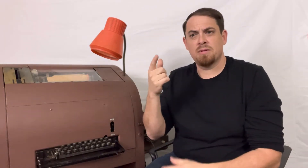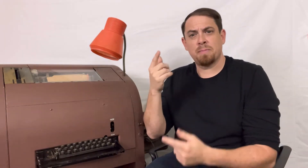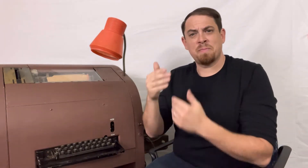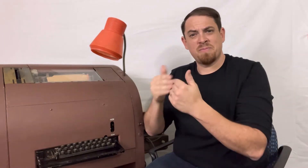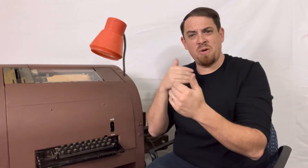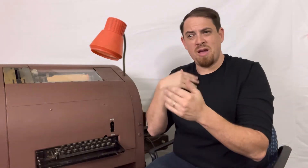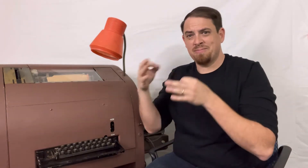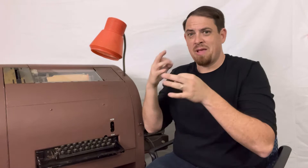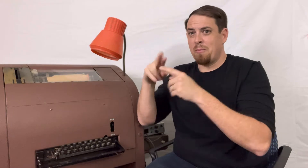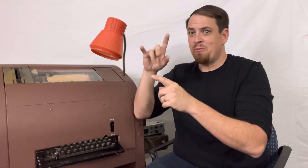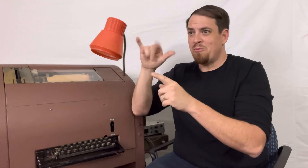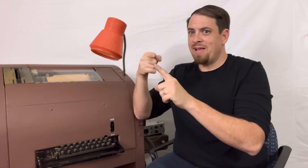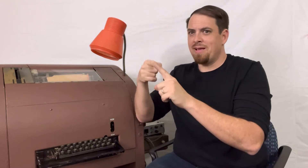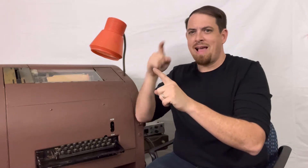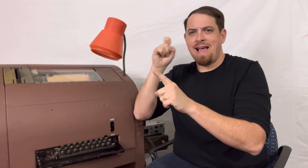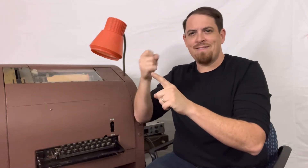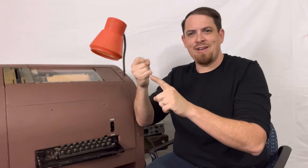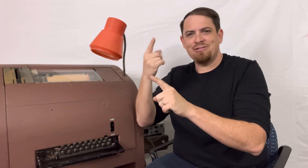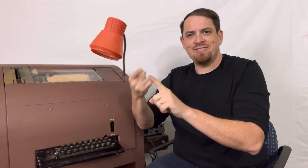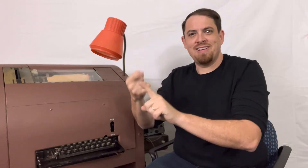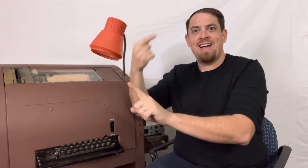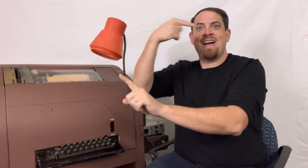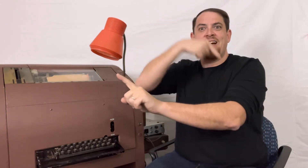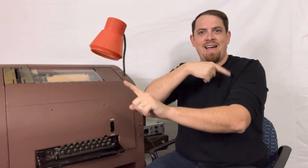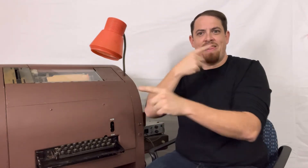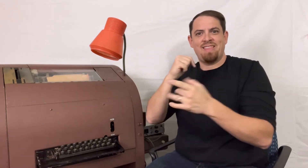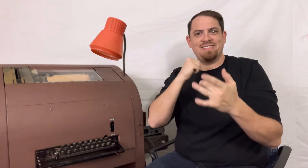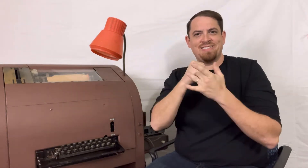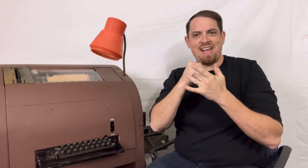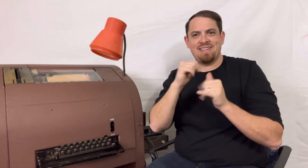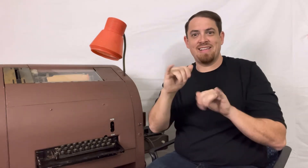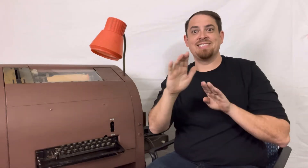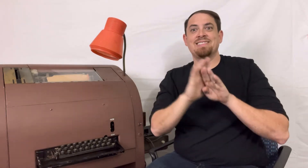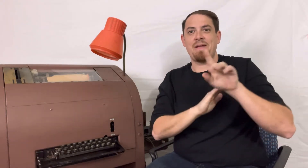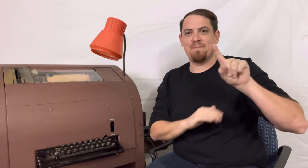However, before we can talk about relay, we need to understand the technology that was actually